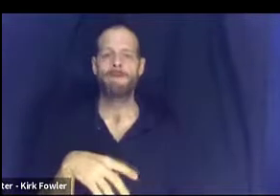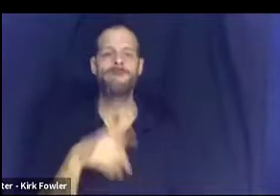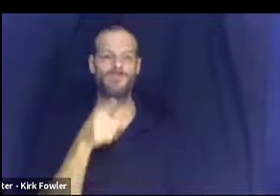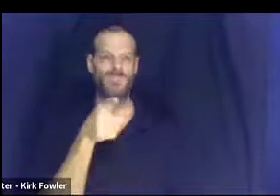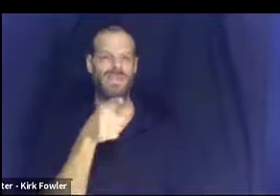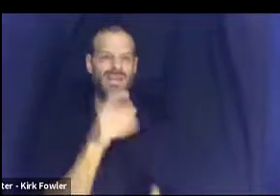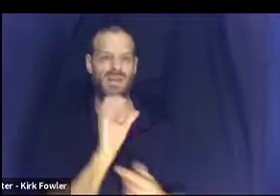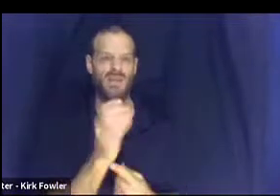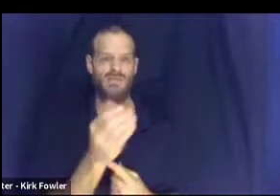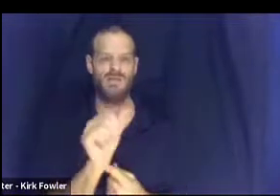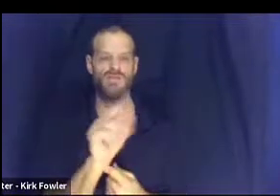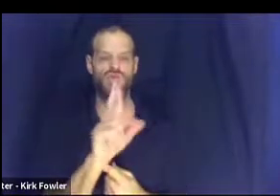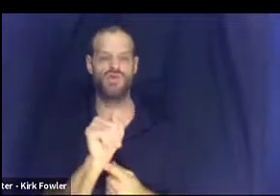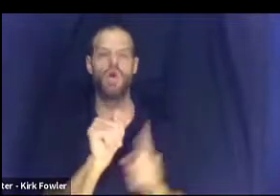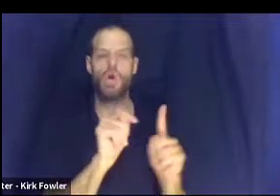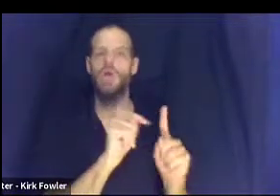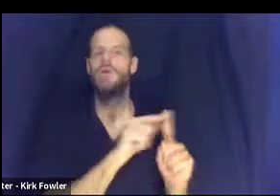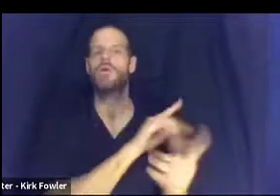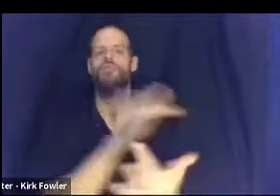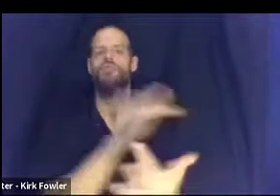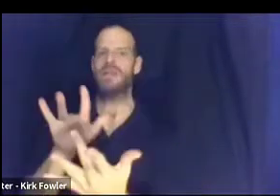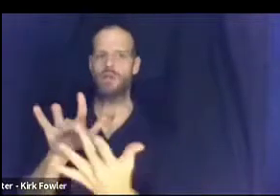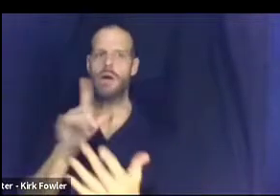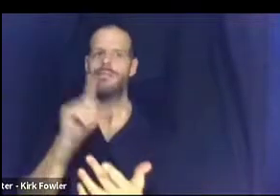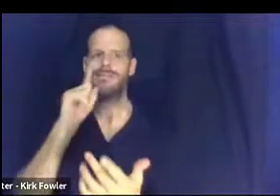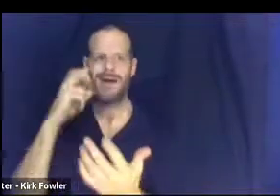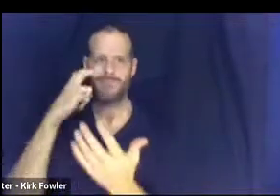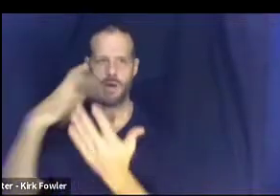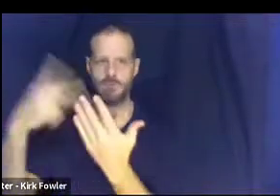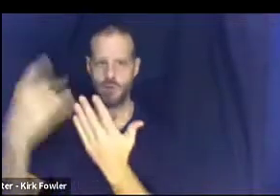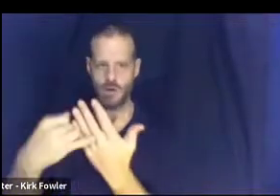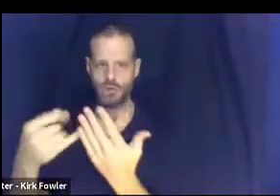again, reach out to your deaf blind project and we'll ensure that your deaf blind project coordinator